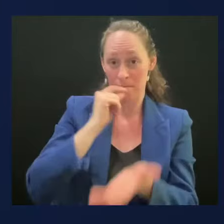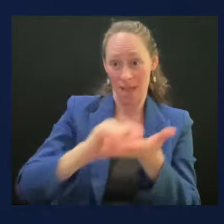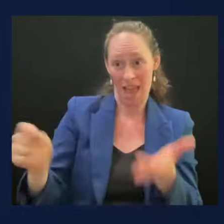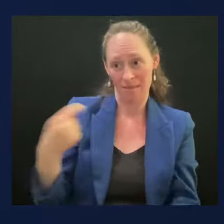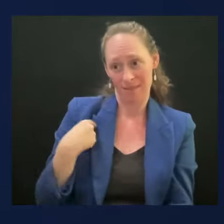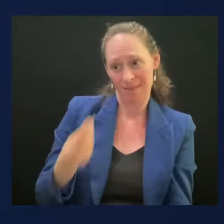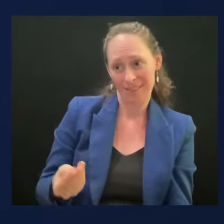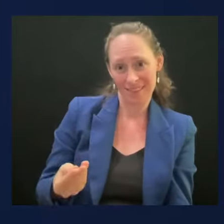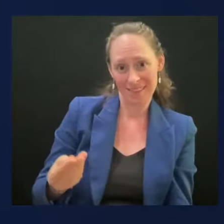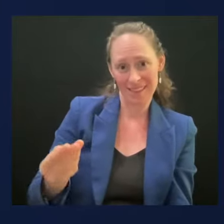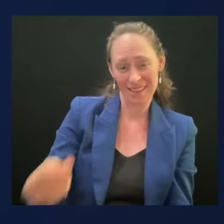who's sitting over there --